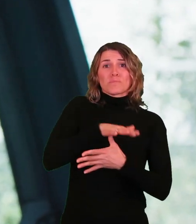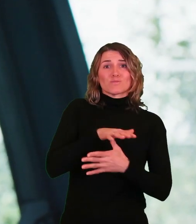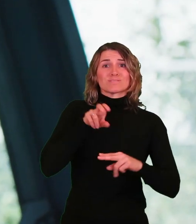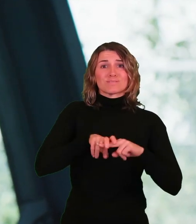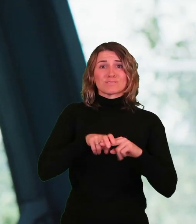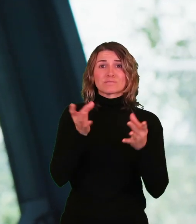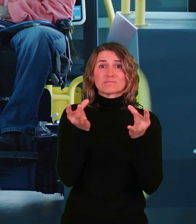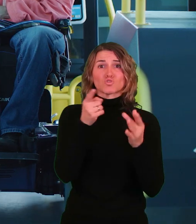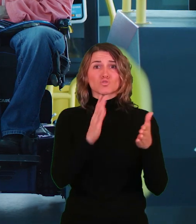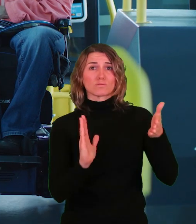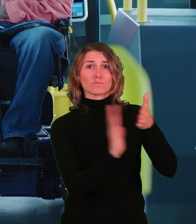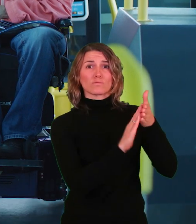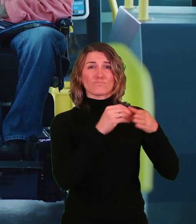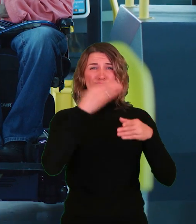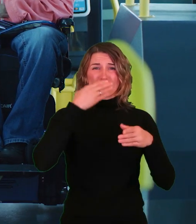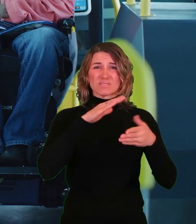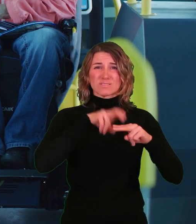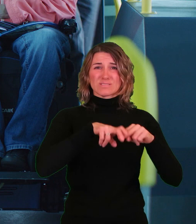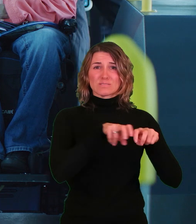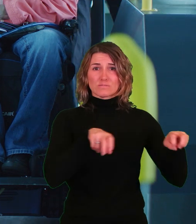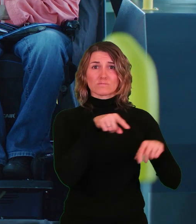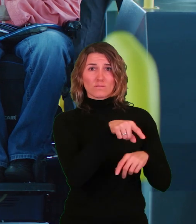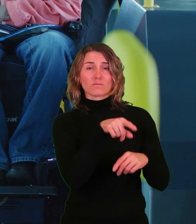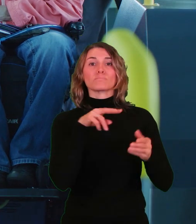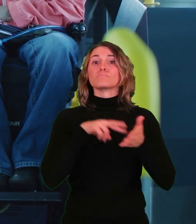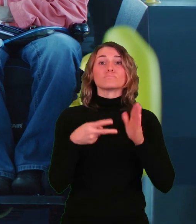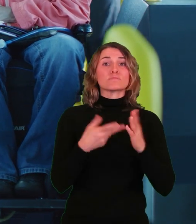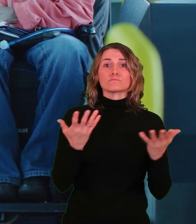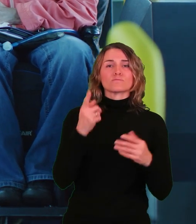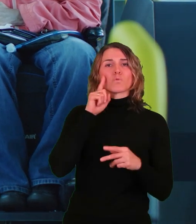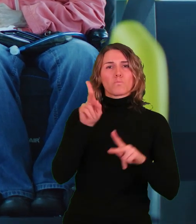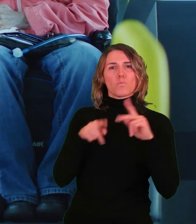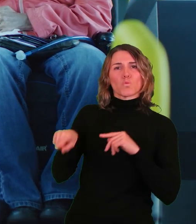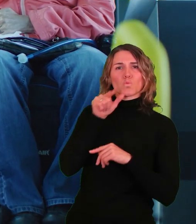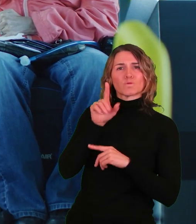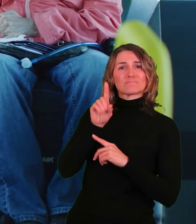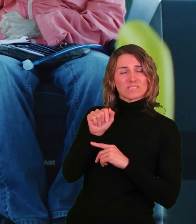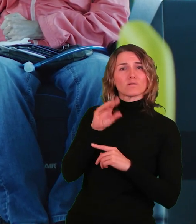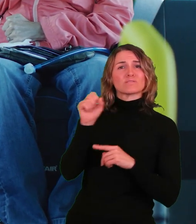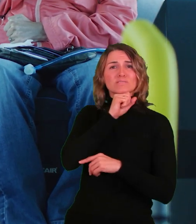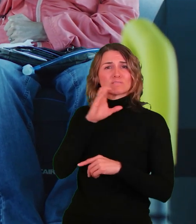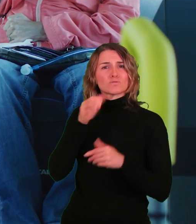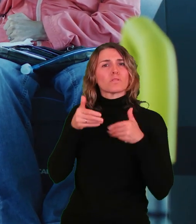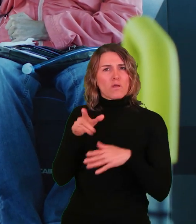Note the priority stickers above seats near the front. Please give priority to passengers with disabilities and seniors.